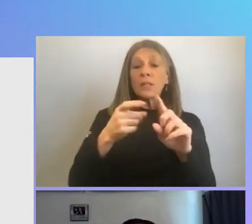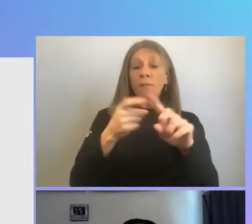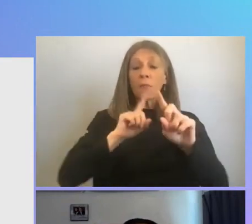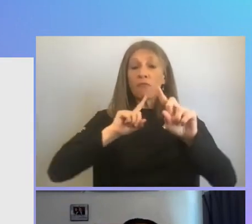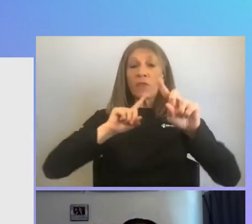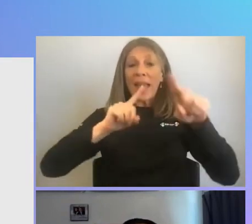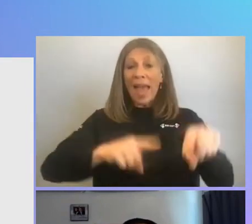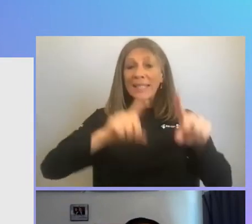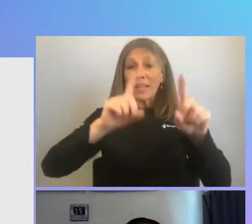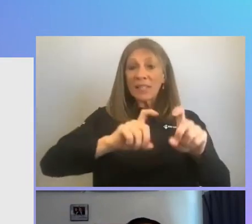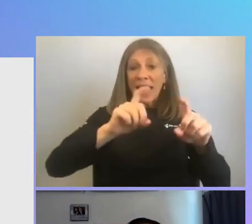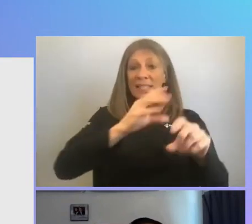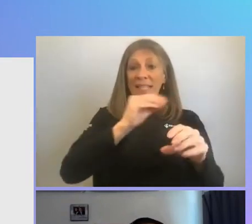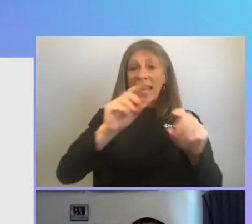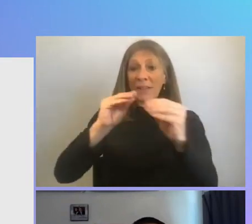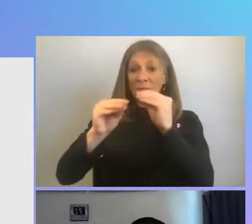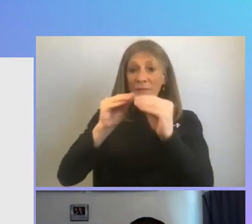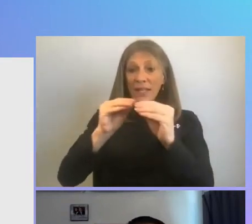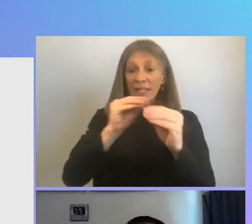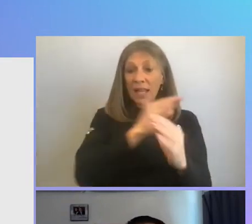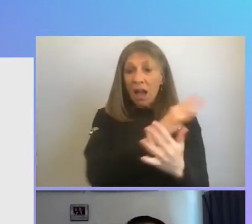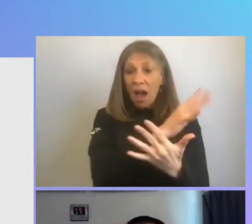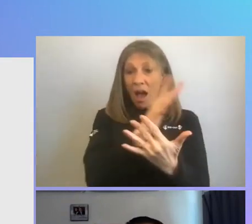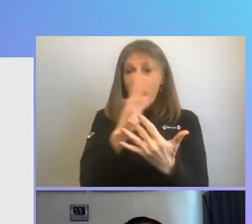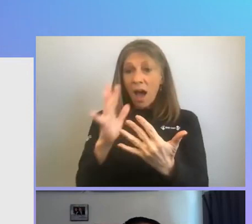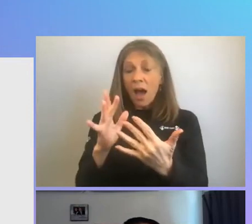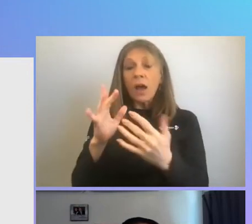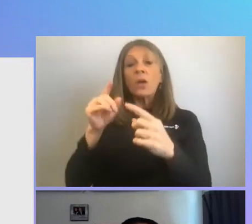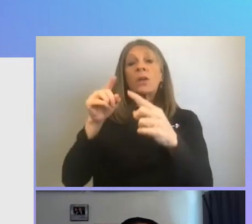the way as far as we can go in the development process. Um,